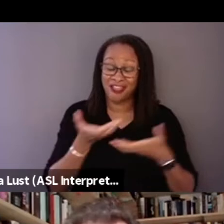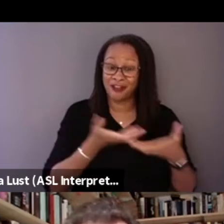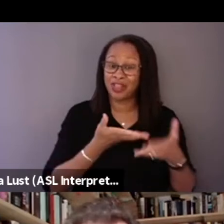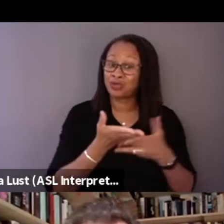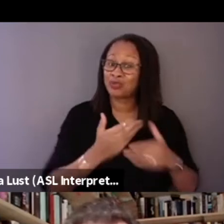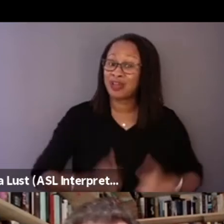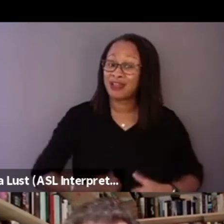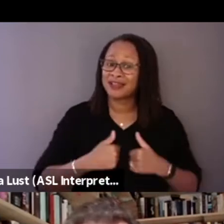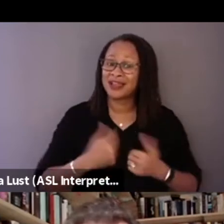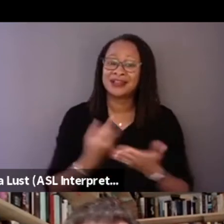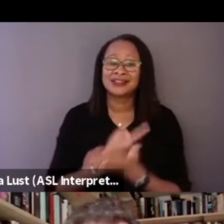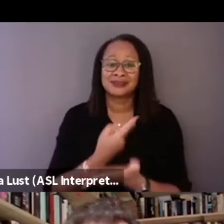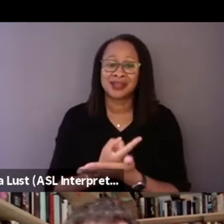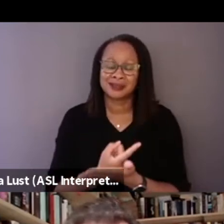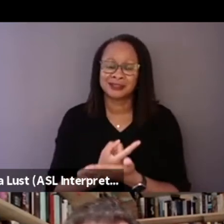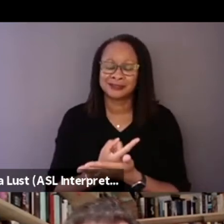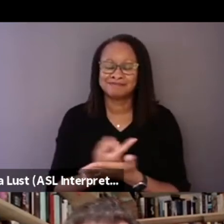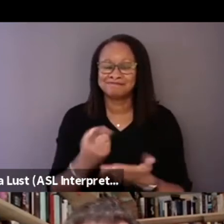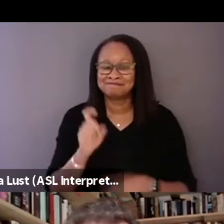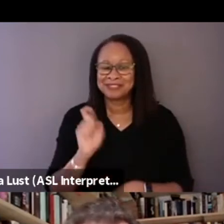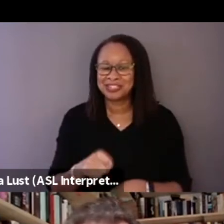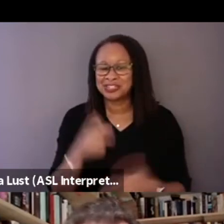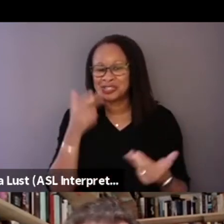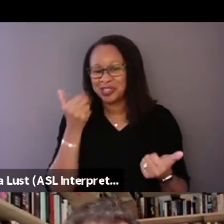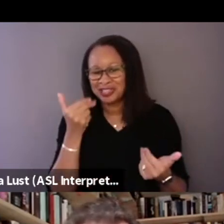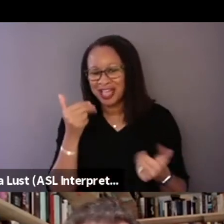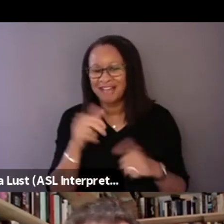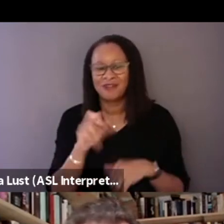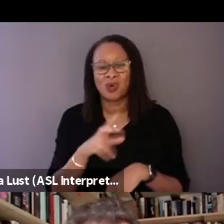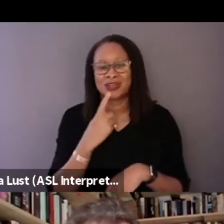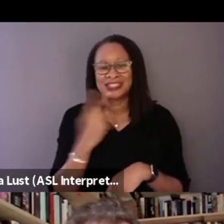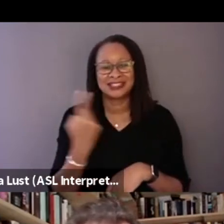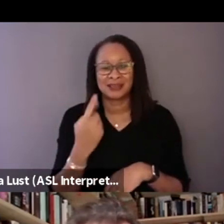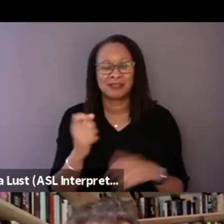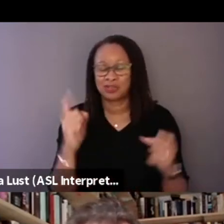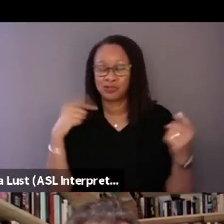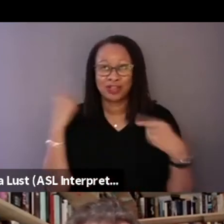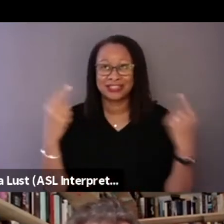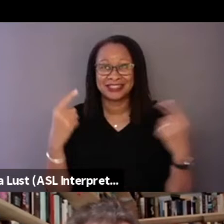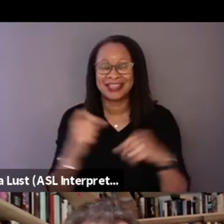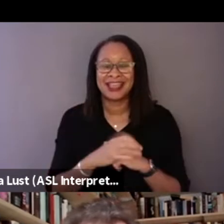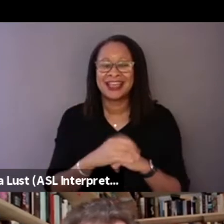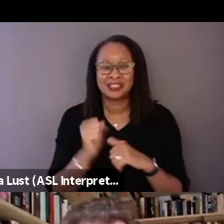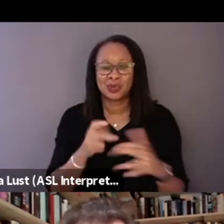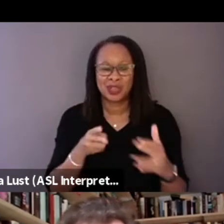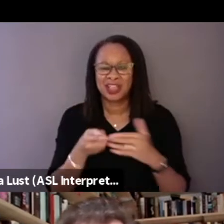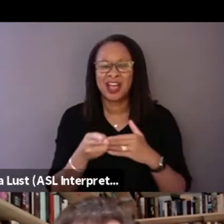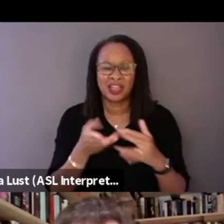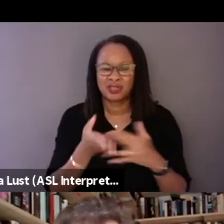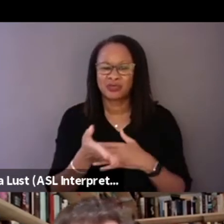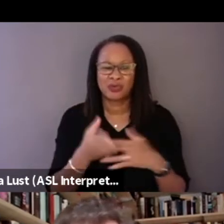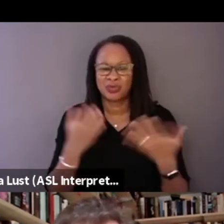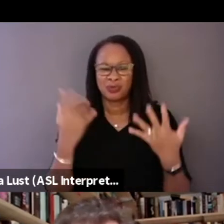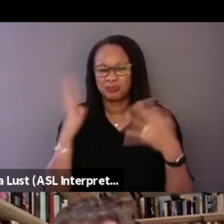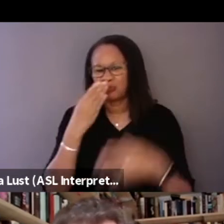sometimes you just have to laugh or say something outrageous and silly to cut through the thick gloom and bring us into the present moment.